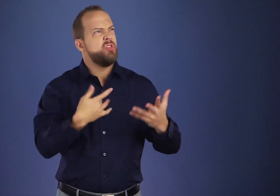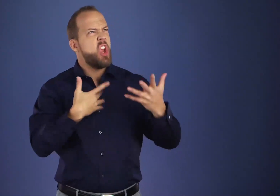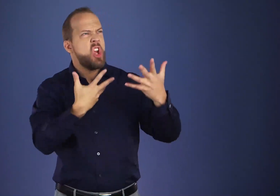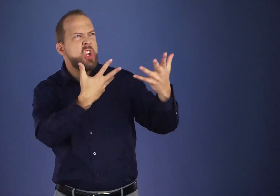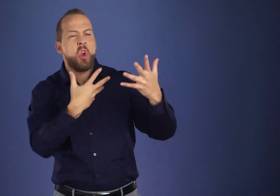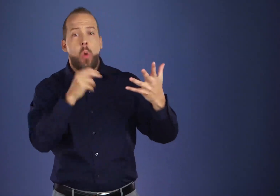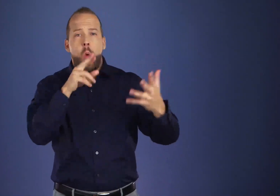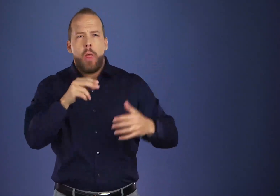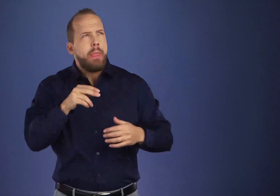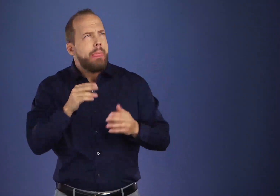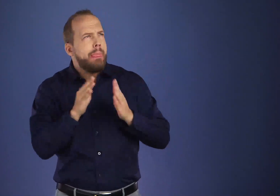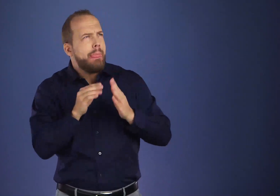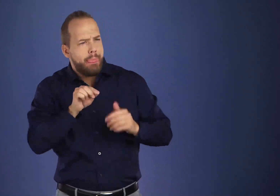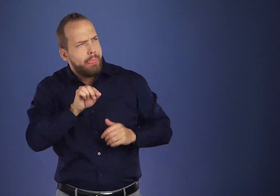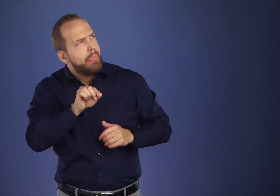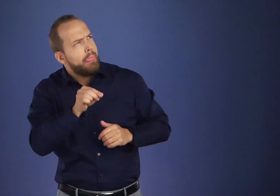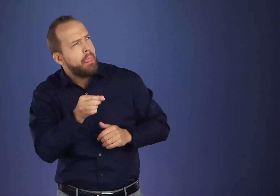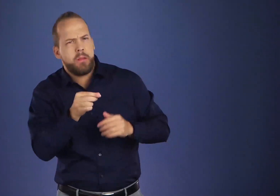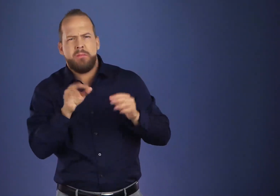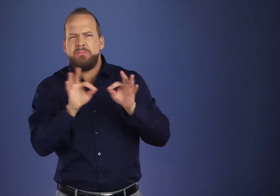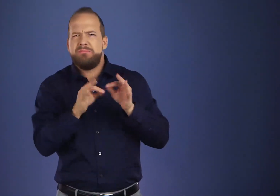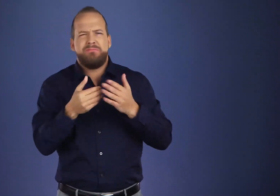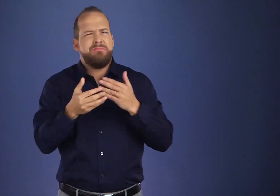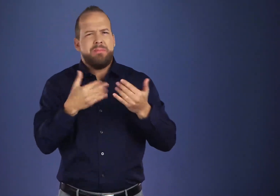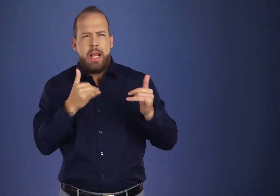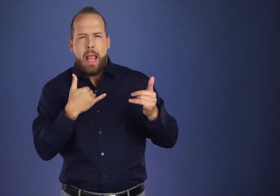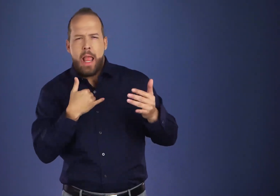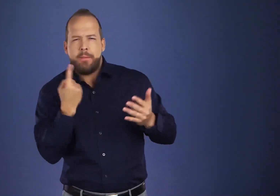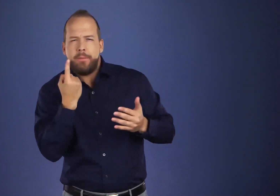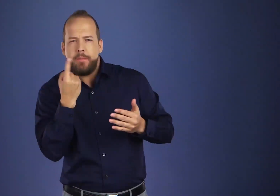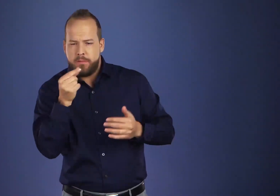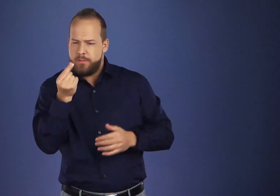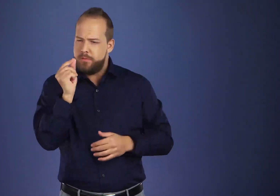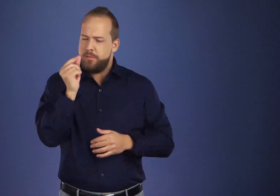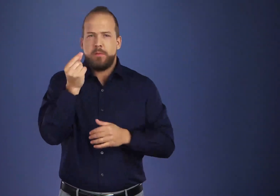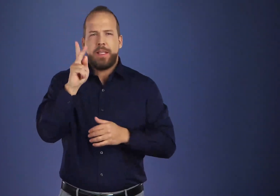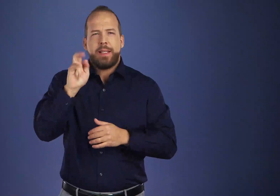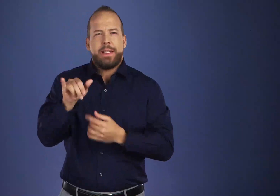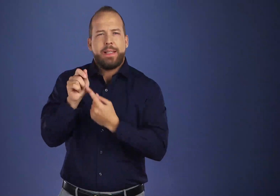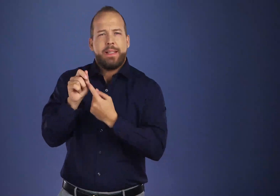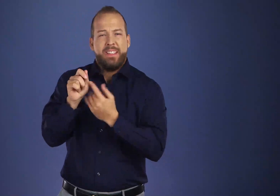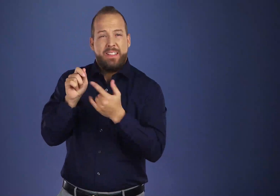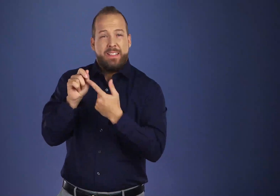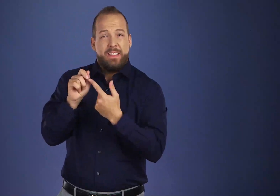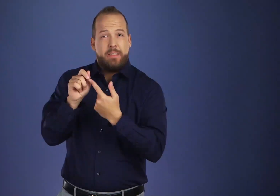Once we have placed the key of willingness in the lock and have the door ever so slightly open,